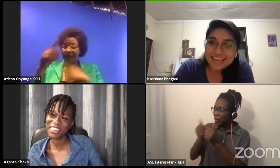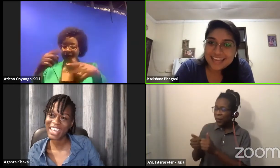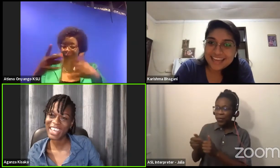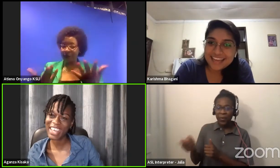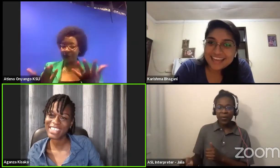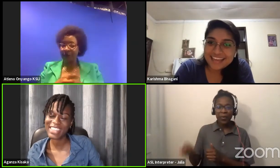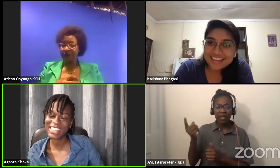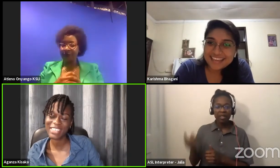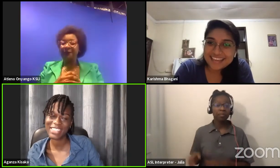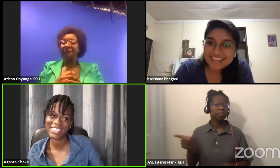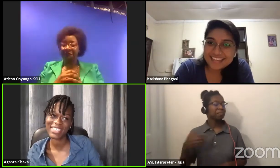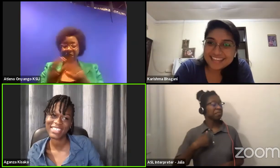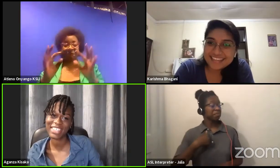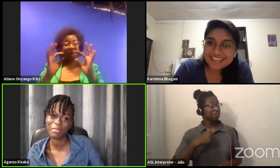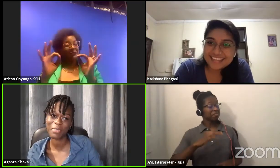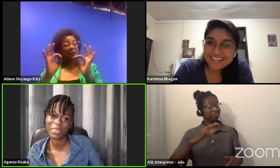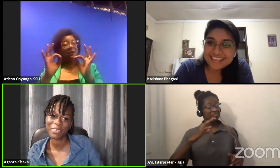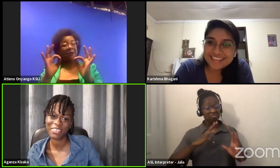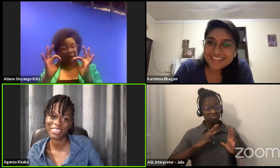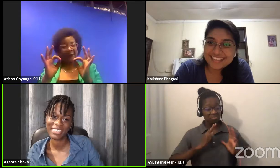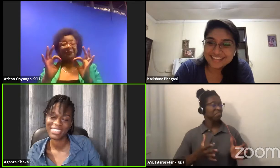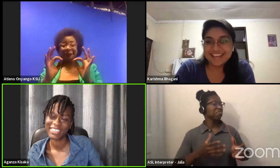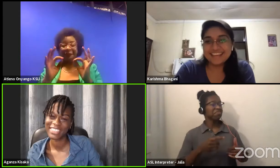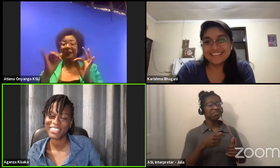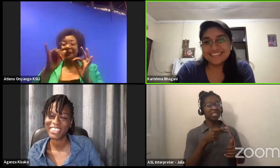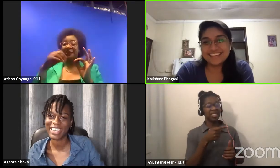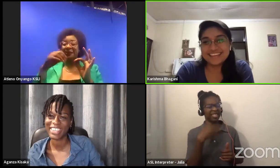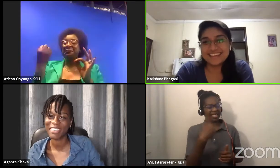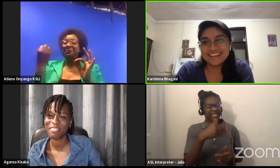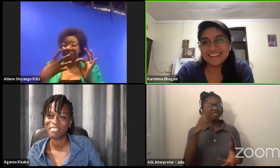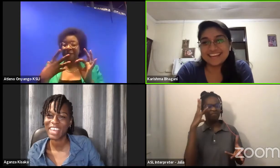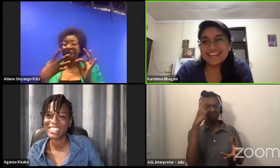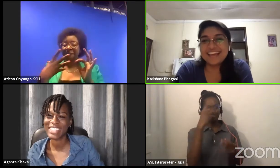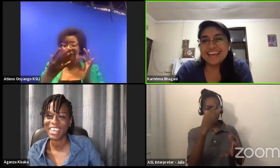I'm great, that was such a beautiful story back in time.